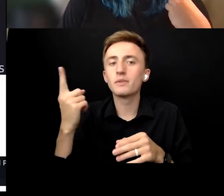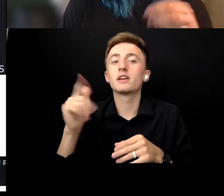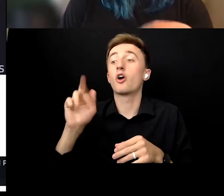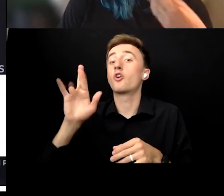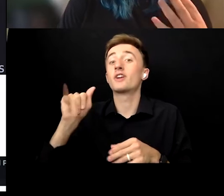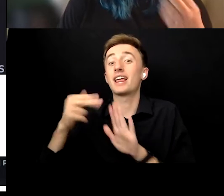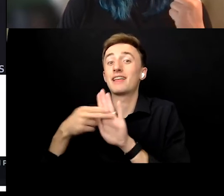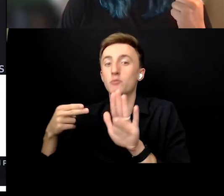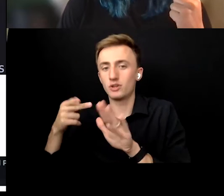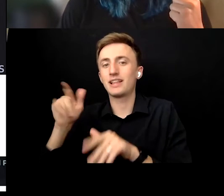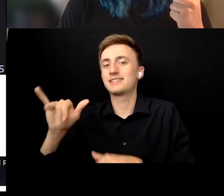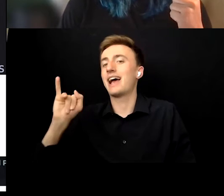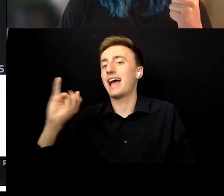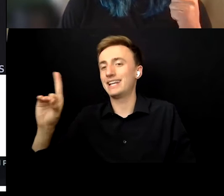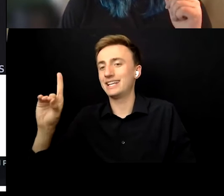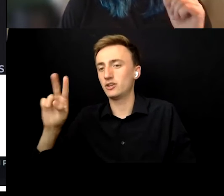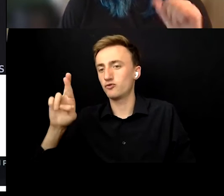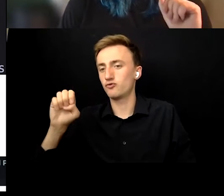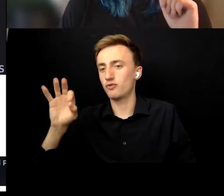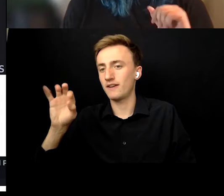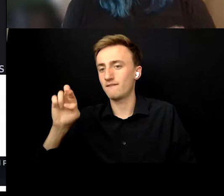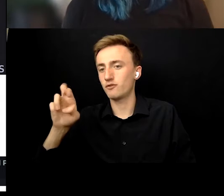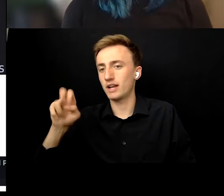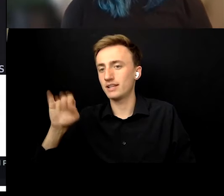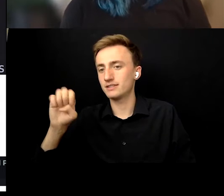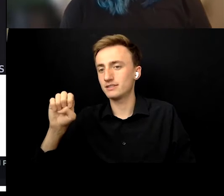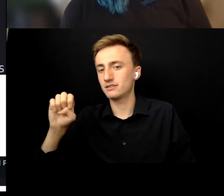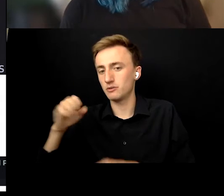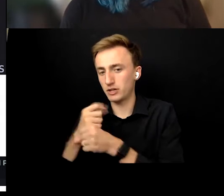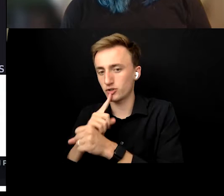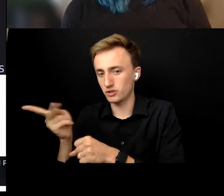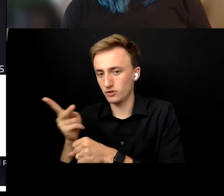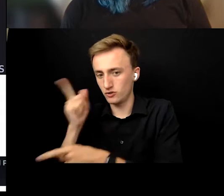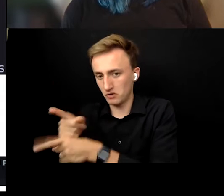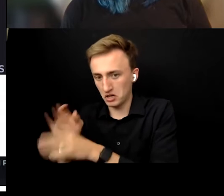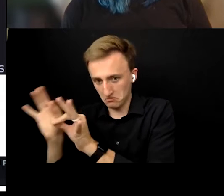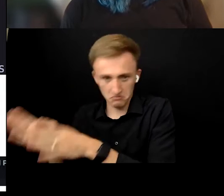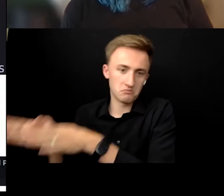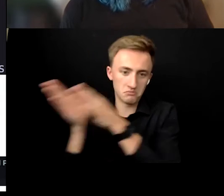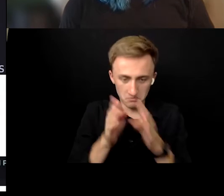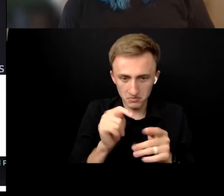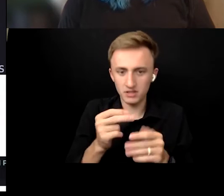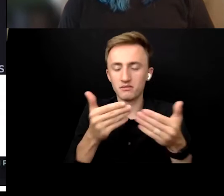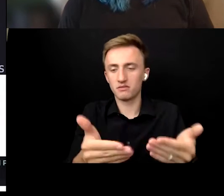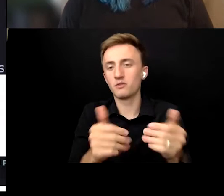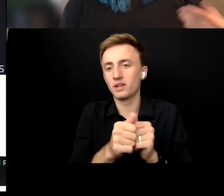reference. Just want to verify those things are implemented correctly in a code review. So again,